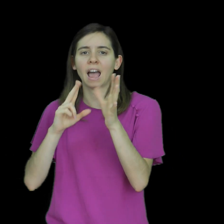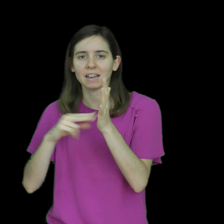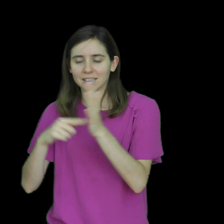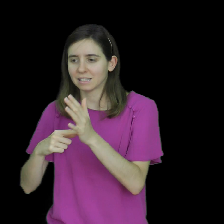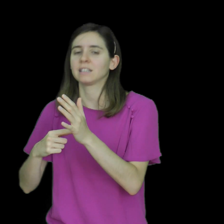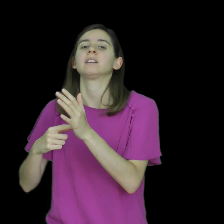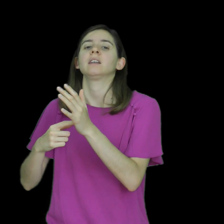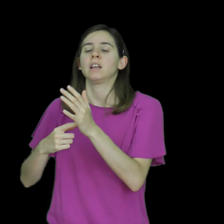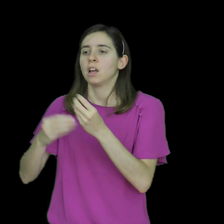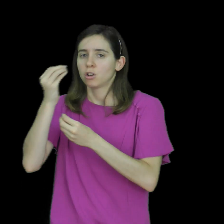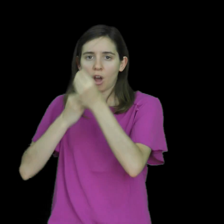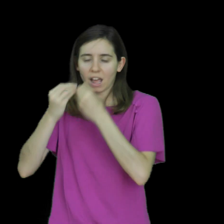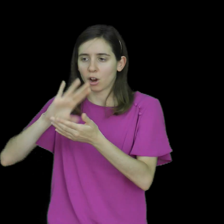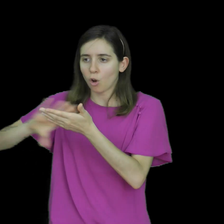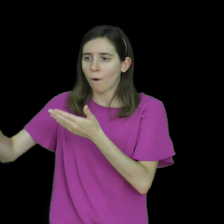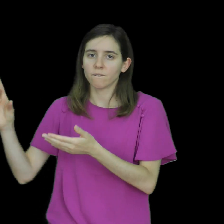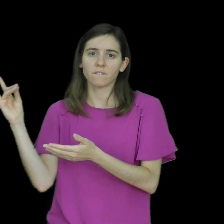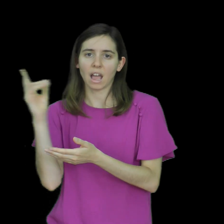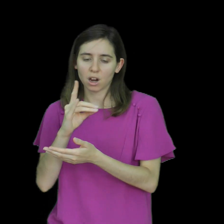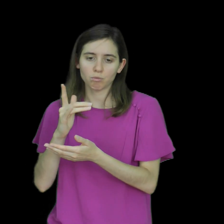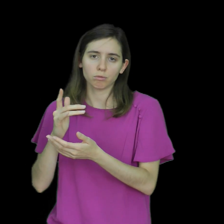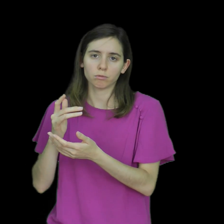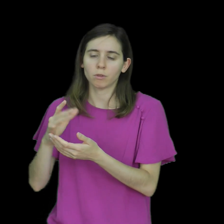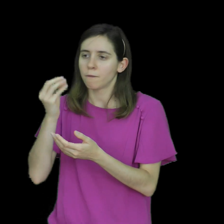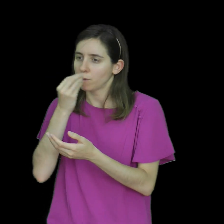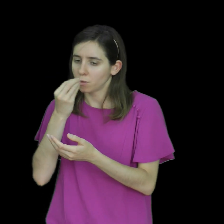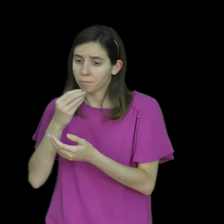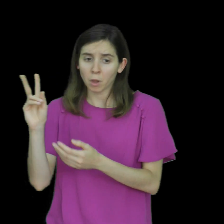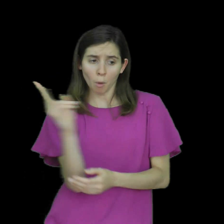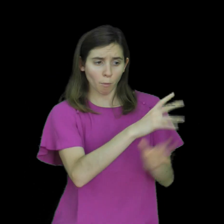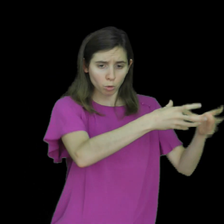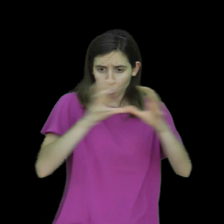added oils. Both groups improved, but the